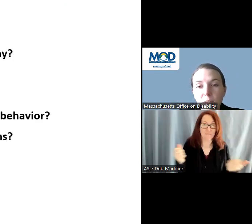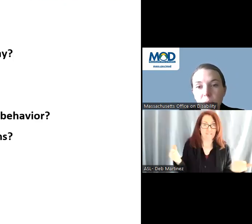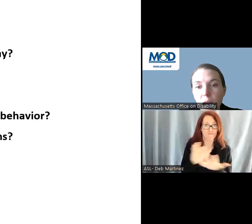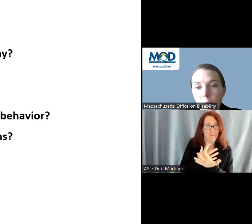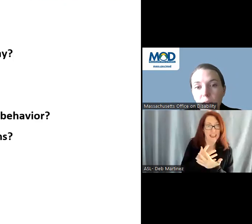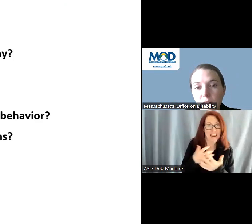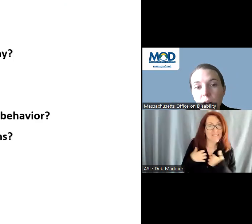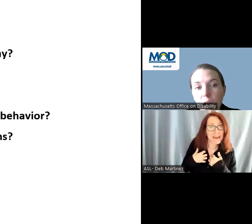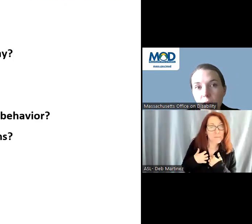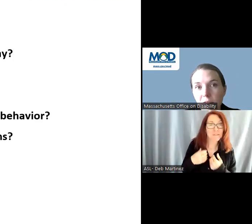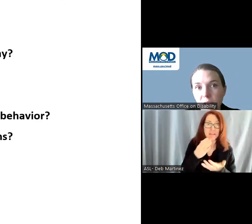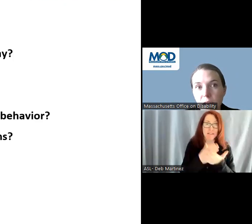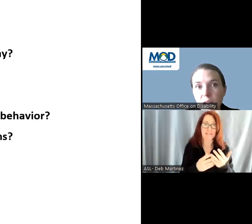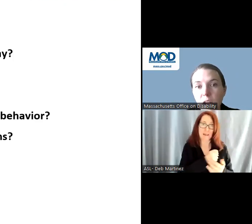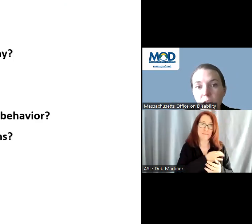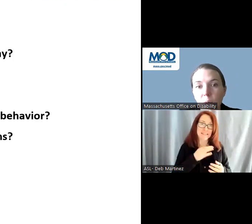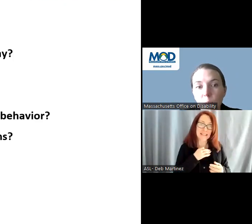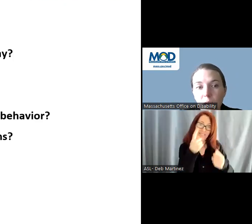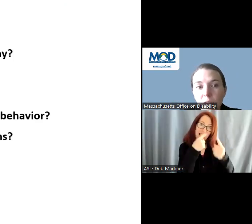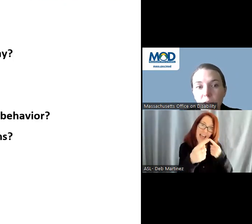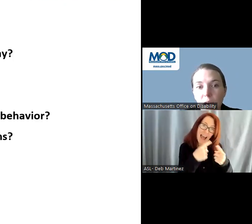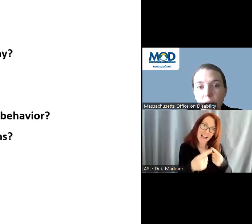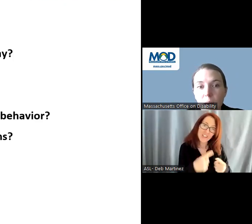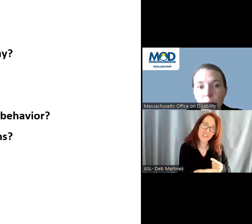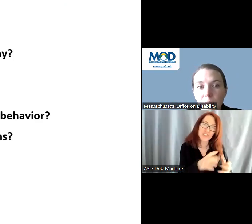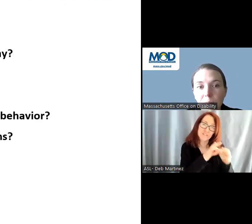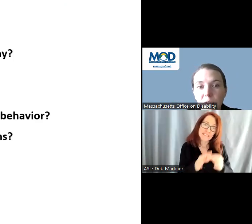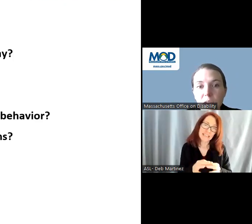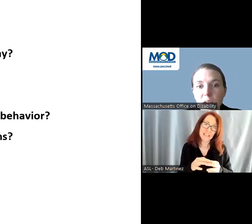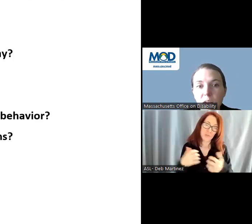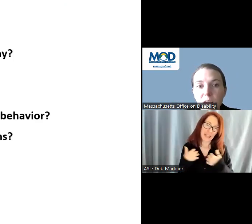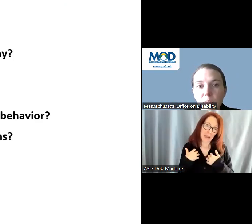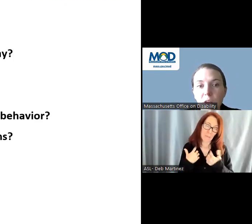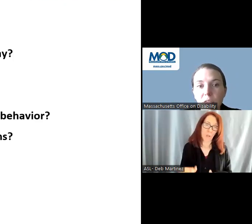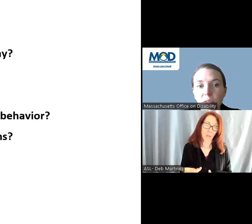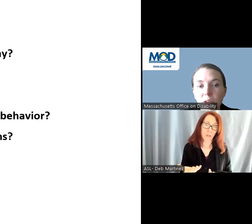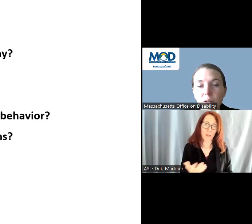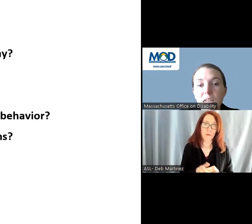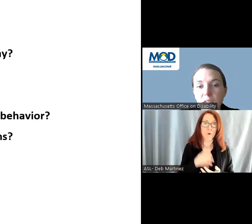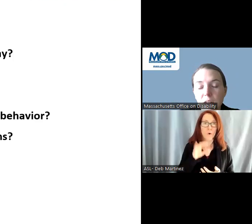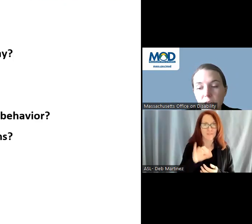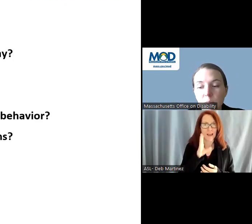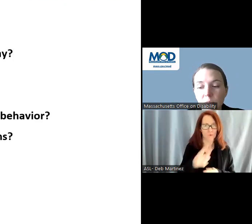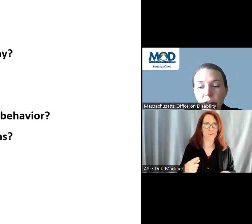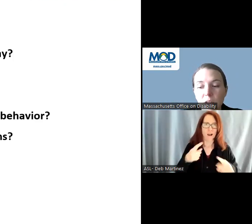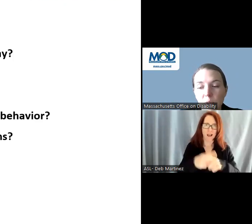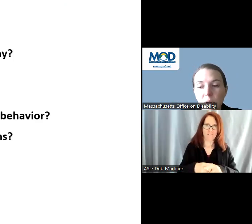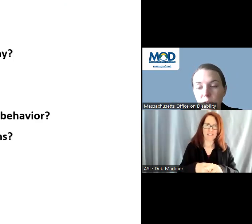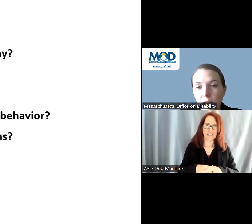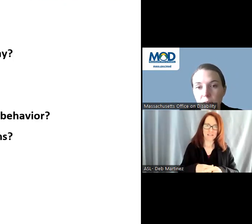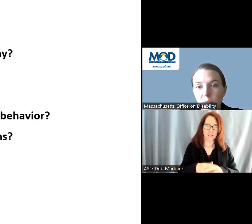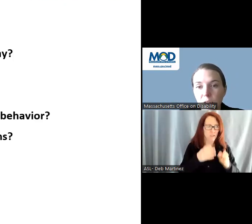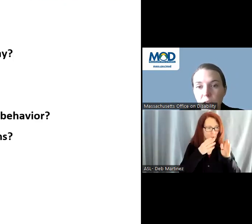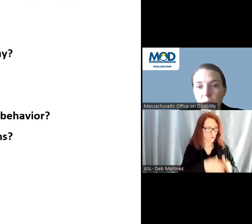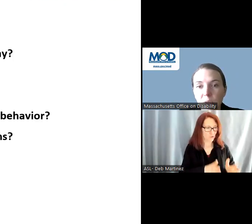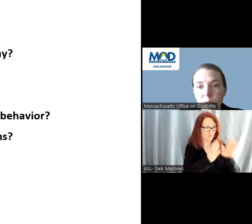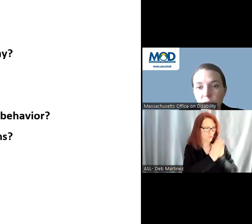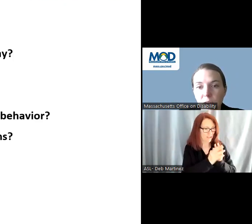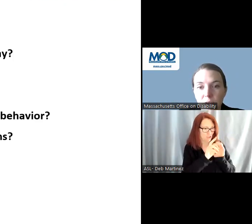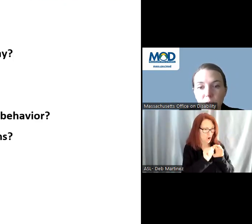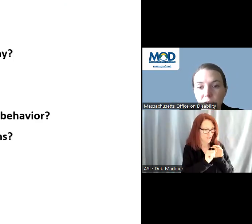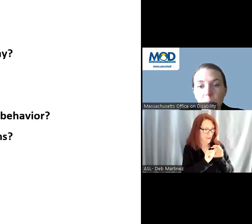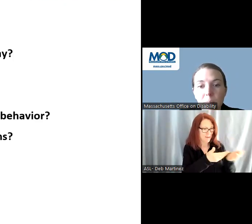to be coming into conflict with um the with the needs of this of the employee who's asking